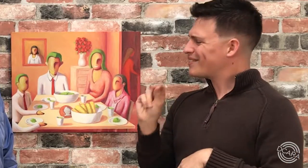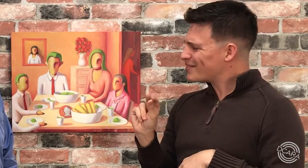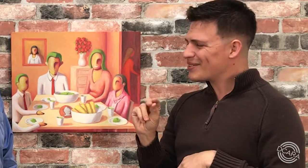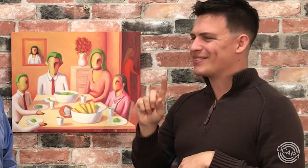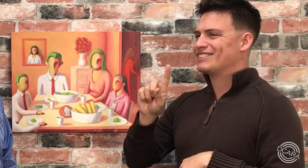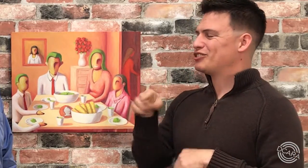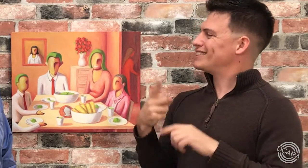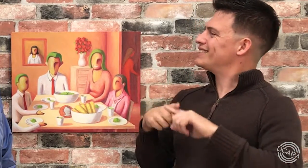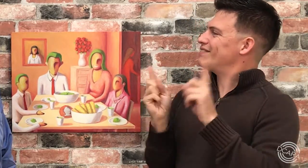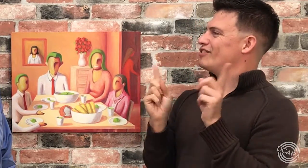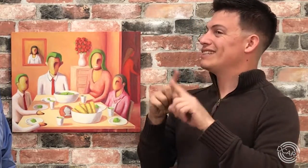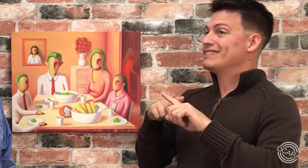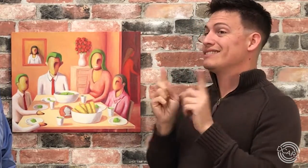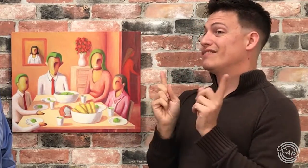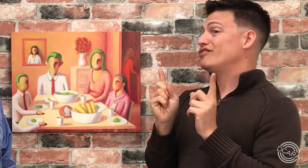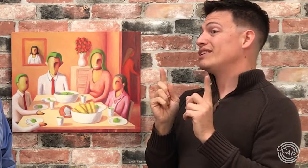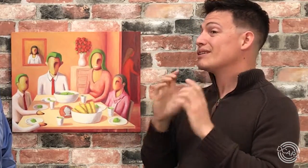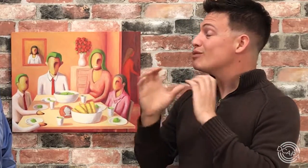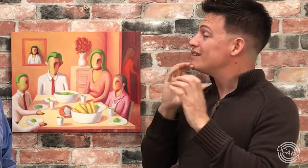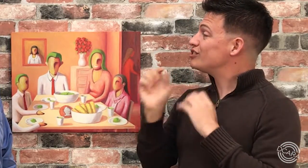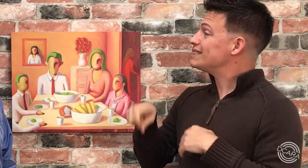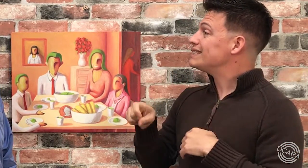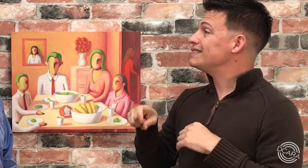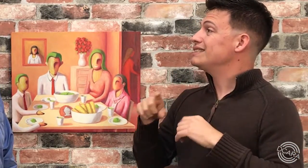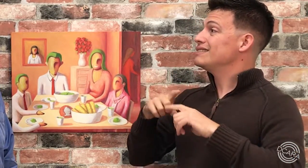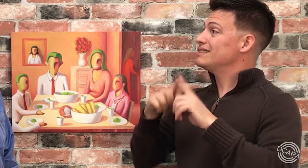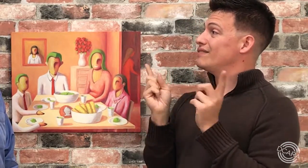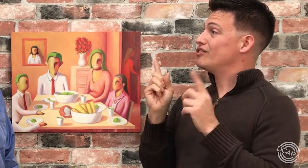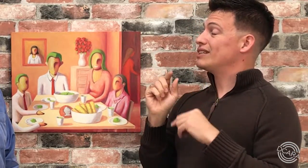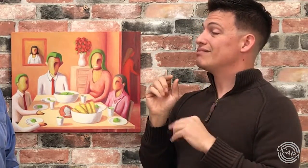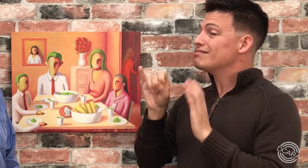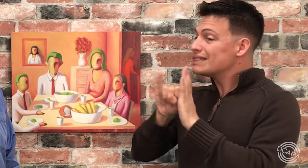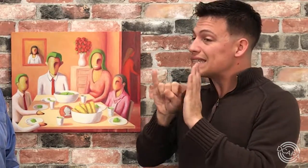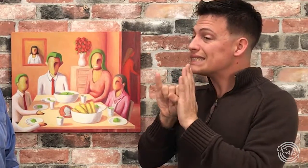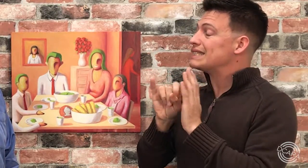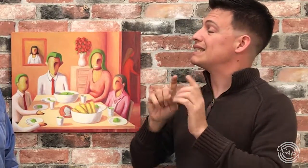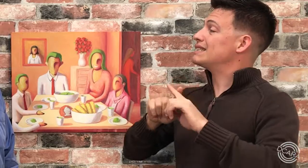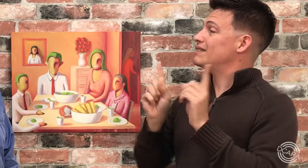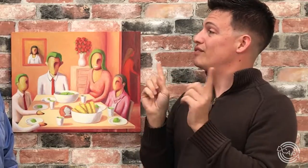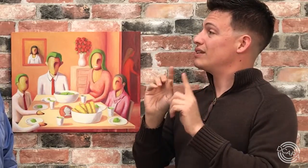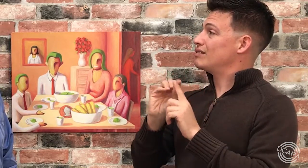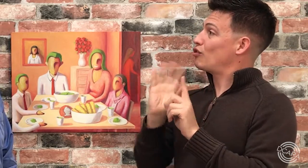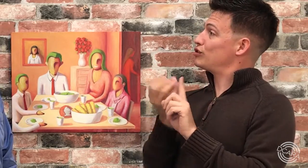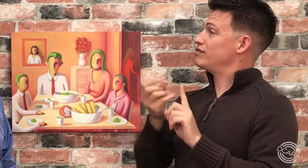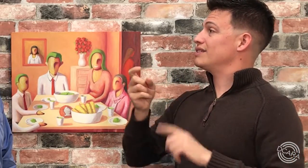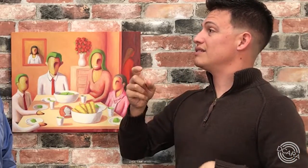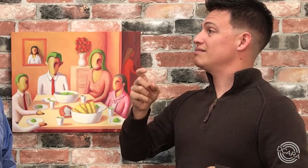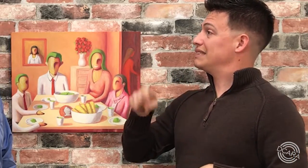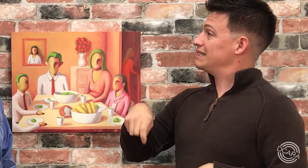Just different. They have different communication needs. Different identity. Different cultural needs.